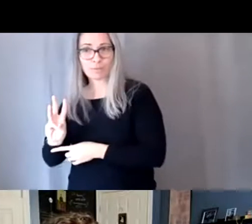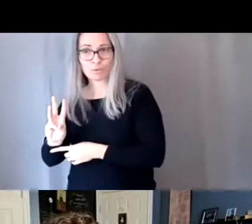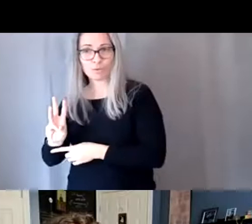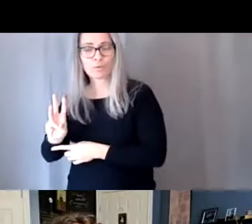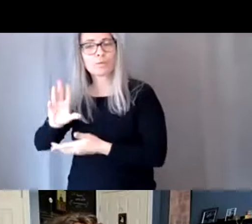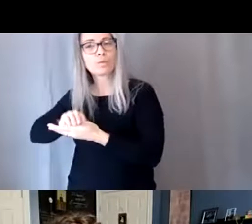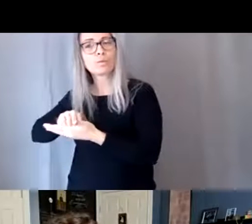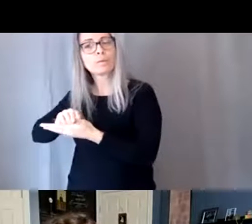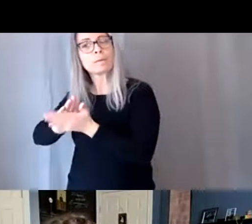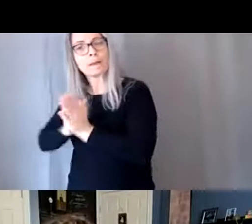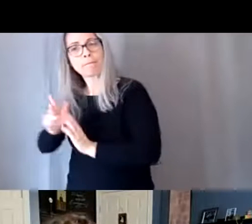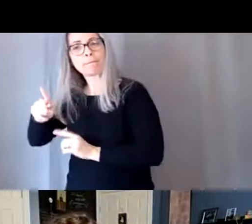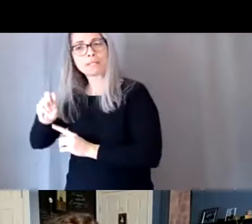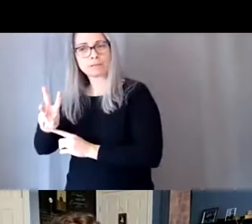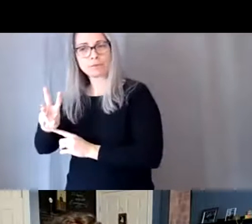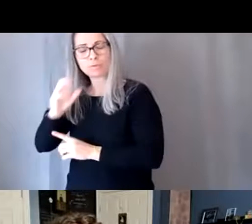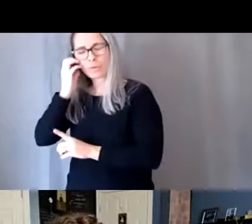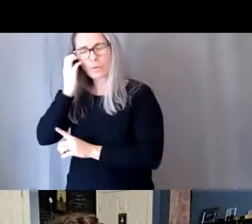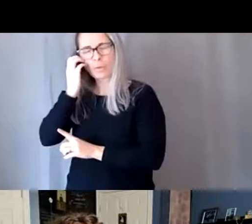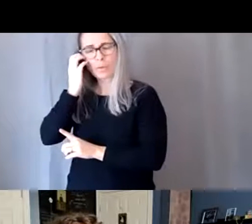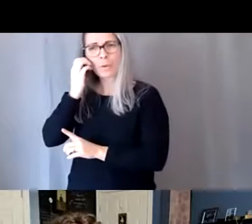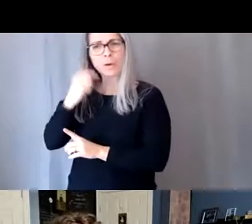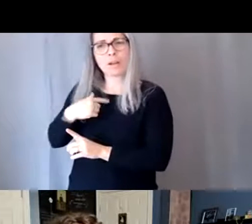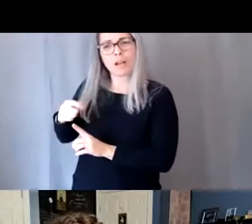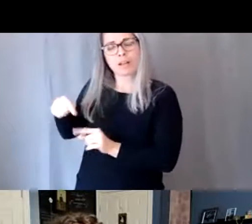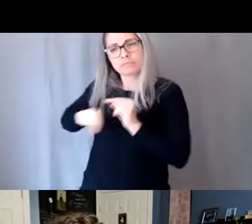so just to give a brief background here